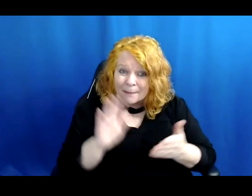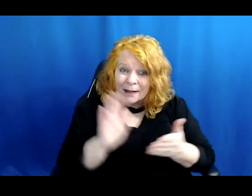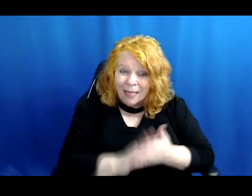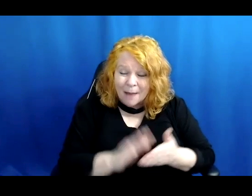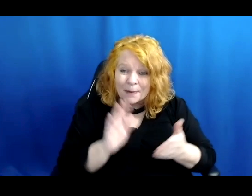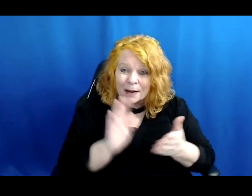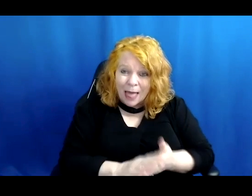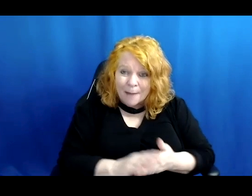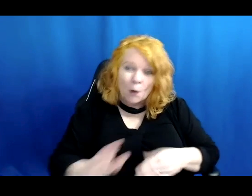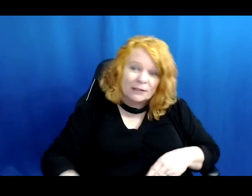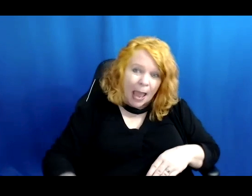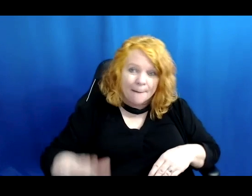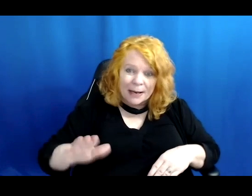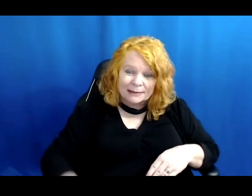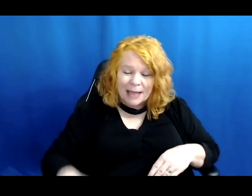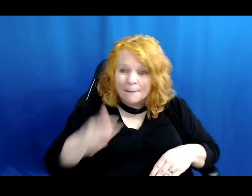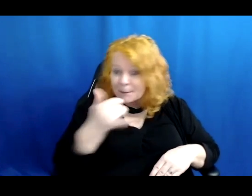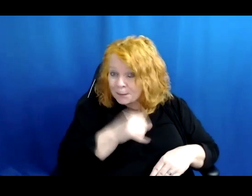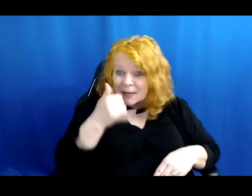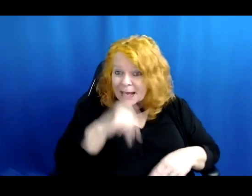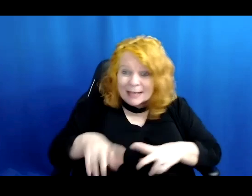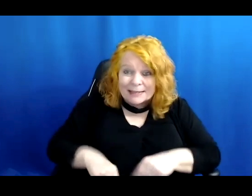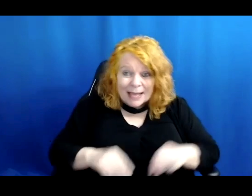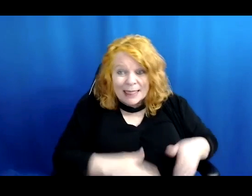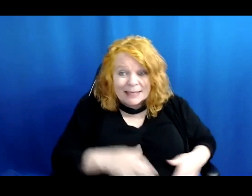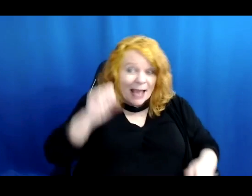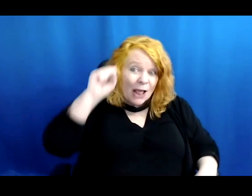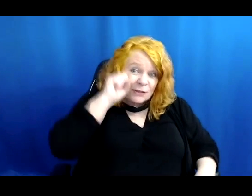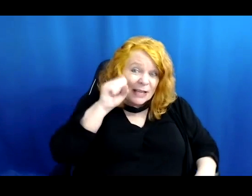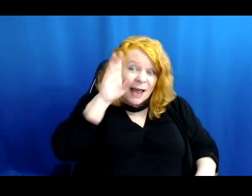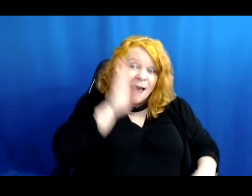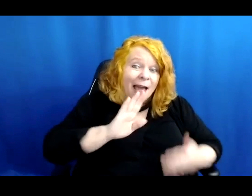Like that. Silly Sailor Sid in his cardboard boat.